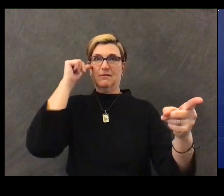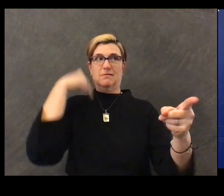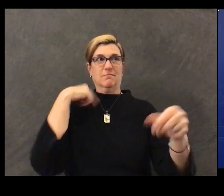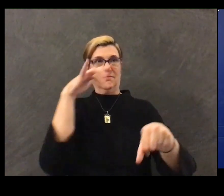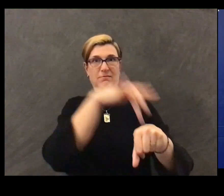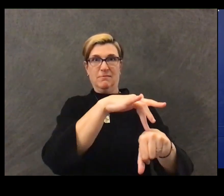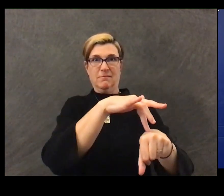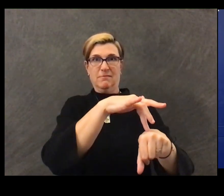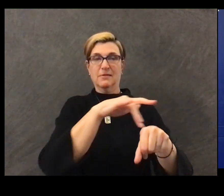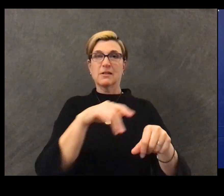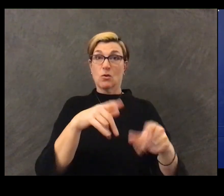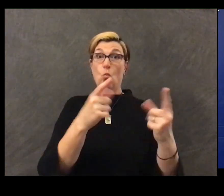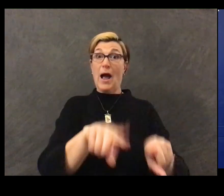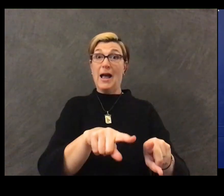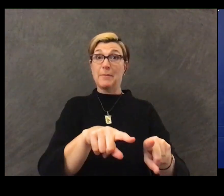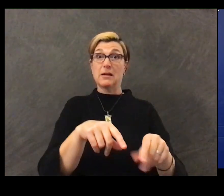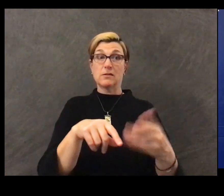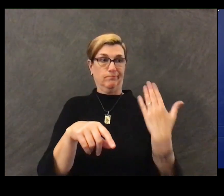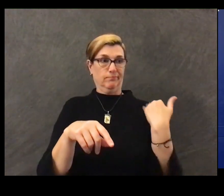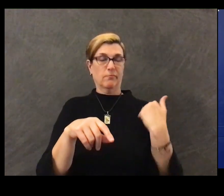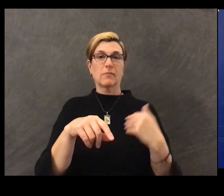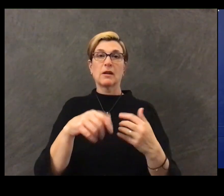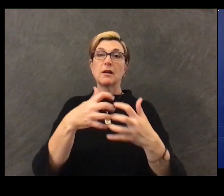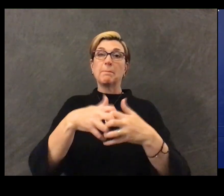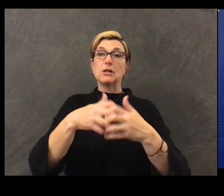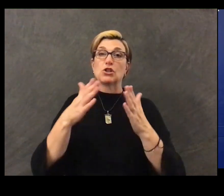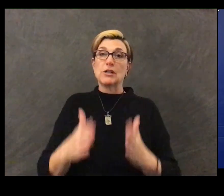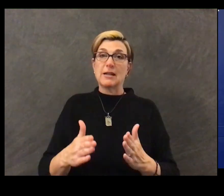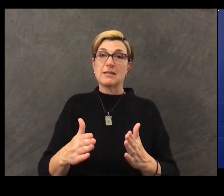the Machinists union sat down and in less than one week negotiated a new